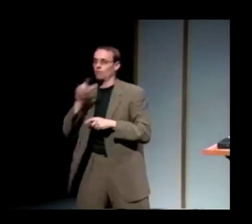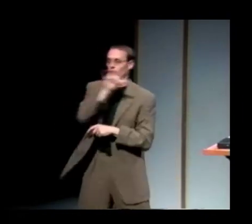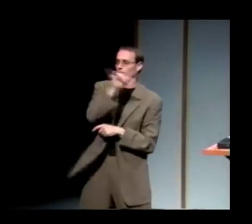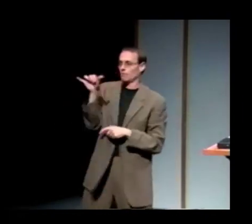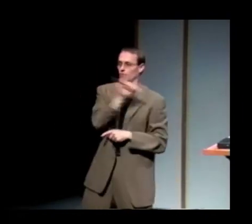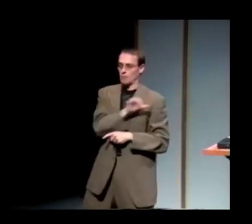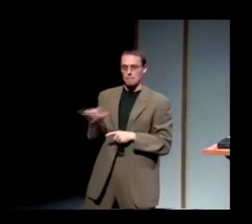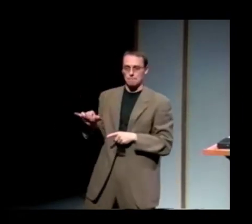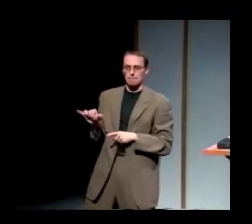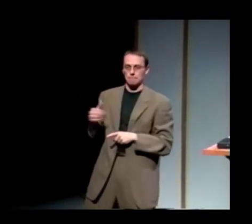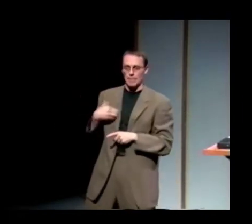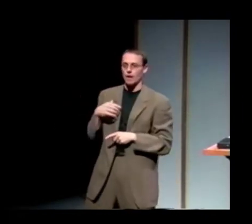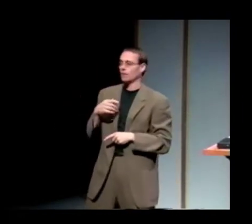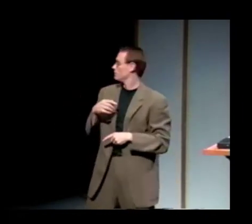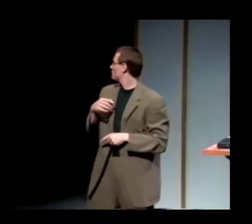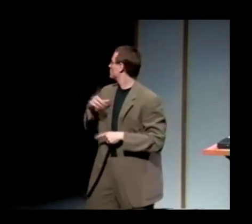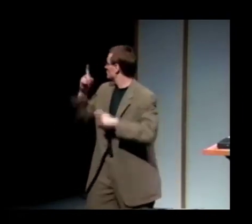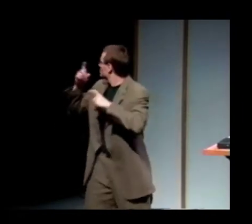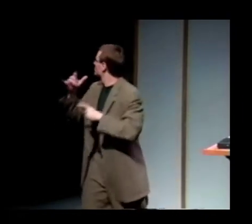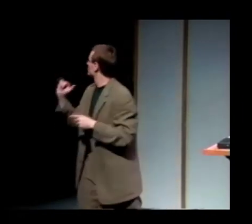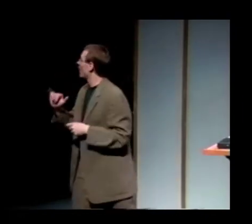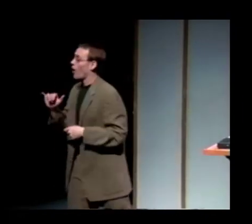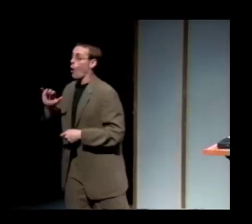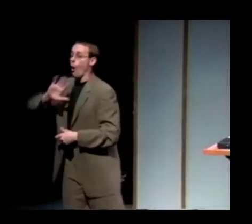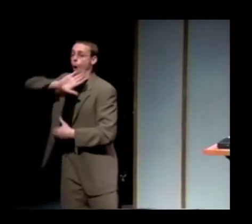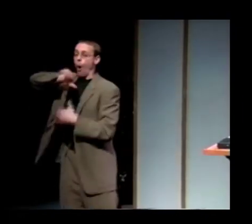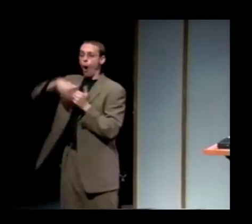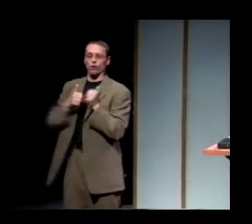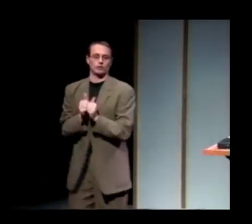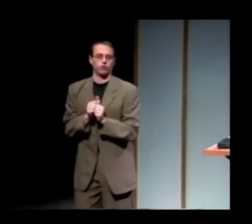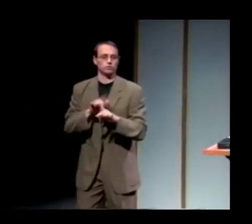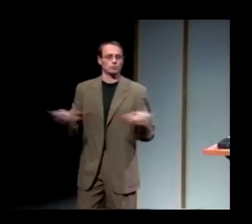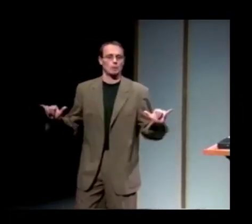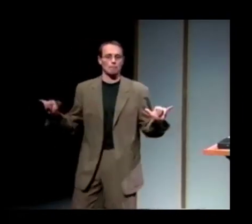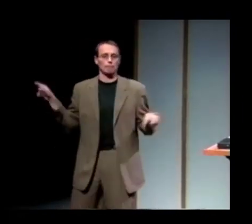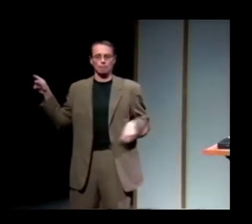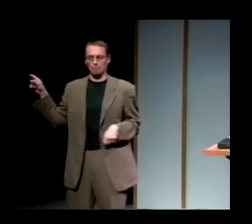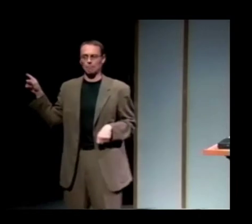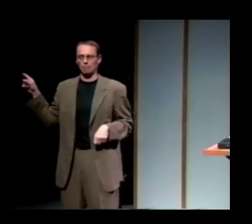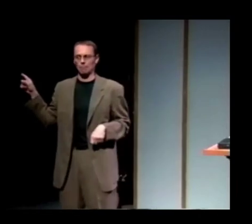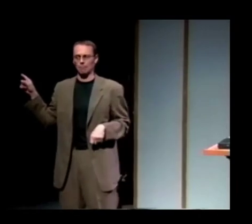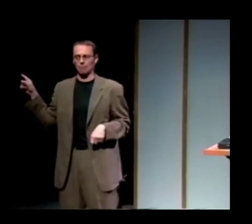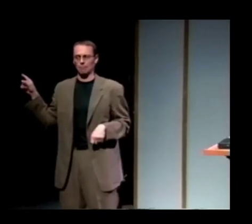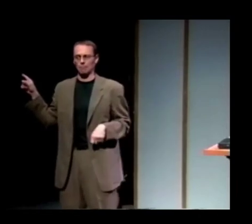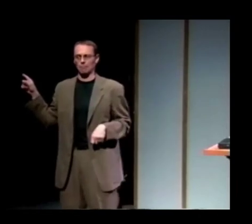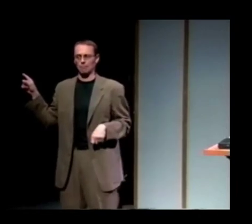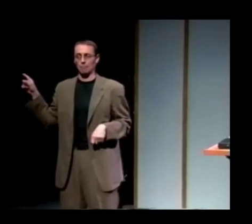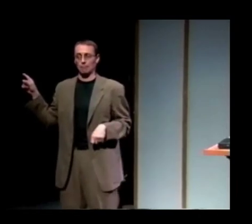I'M EXPLAINING TO YOU, AND THAT'S ALTOGETHER HAPPENING AT THE SAME TIME.